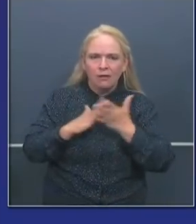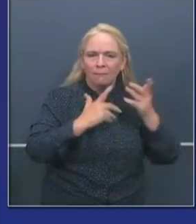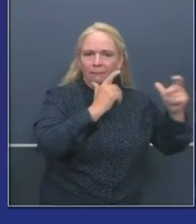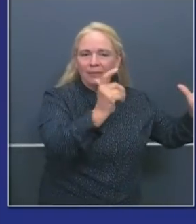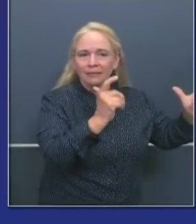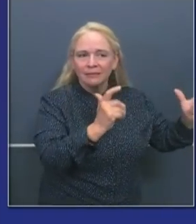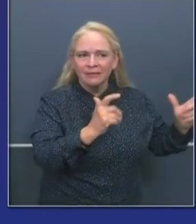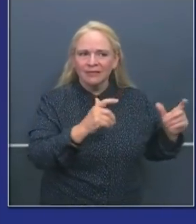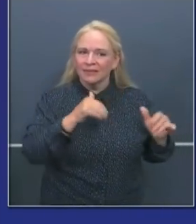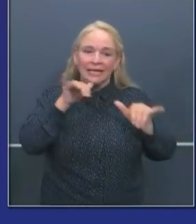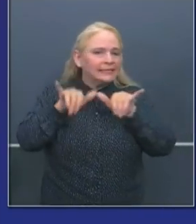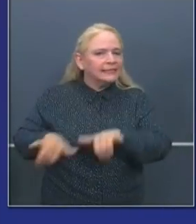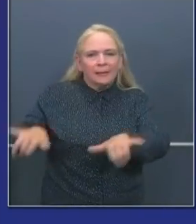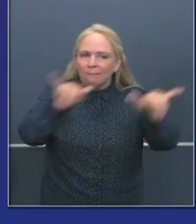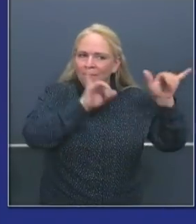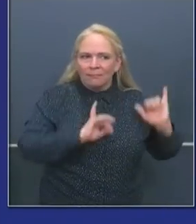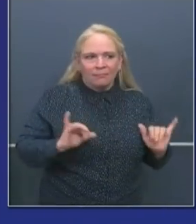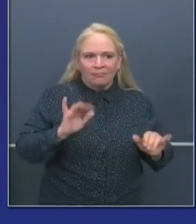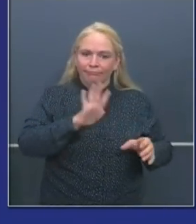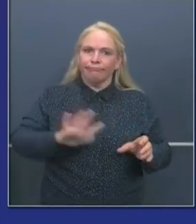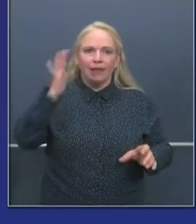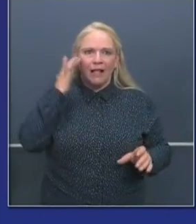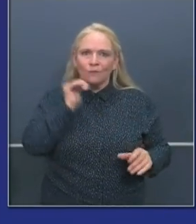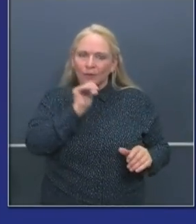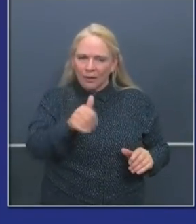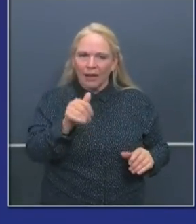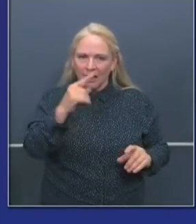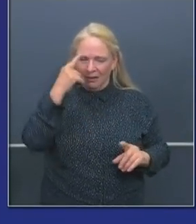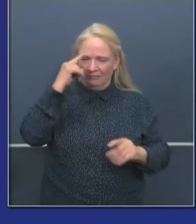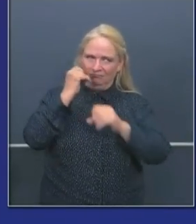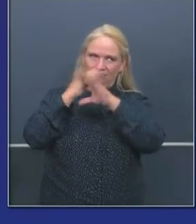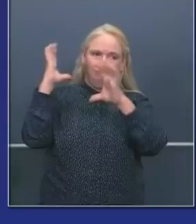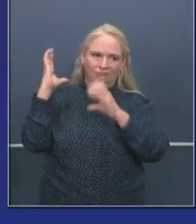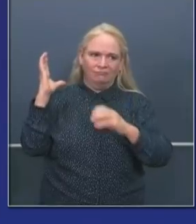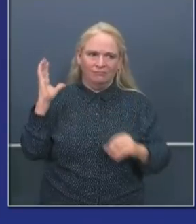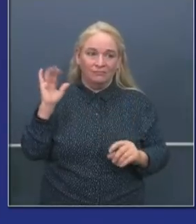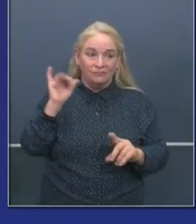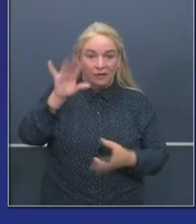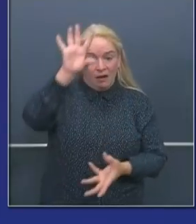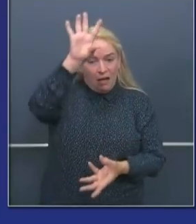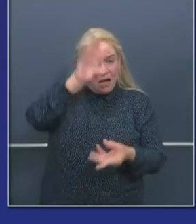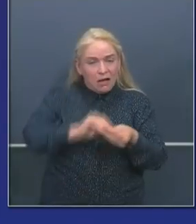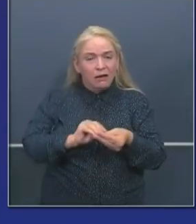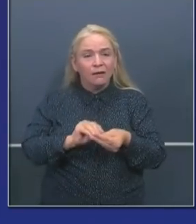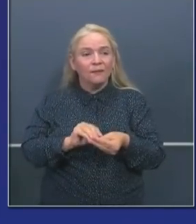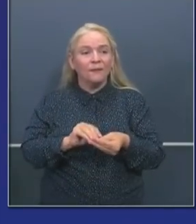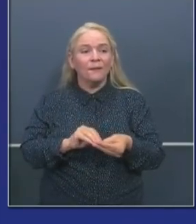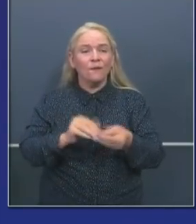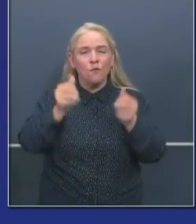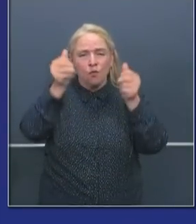WE LIVE IN COMMUNITIES LARGE AND SMALL AND DIFFERENT HOSPITAL RESOURCES AND DIFFERENT CAPACITY RESOURCES.